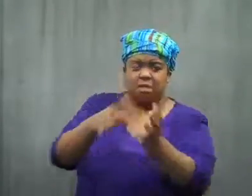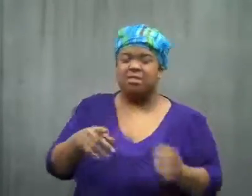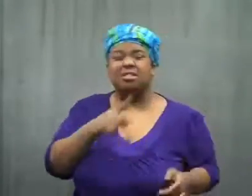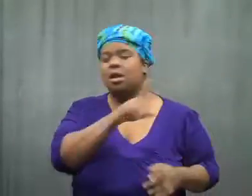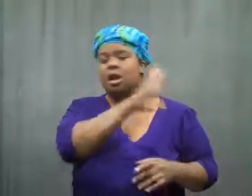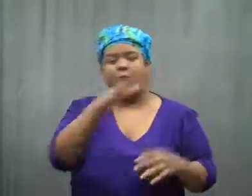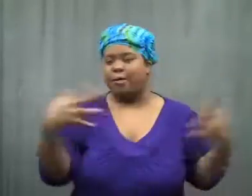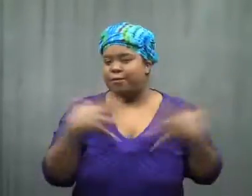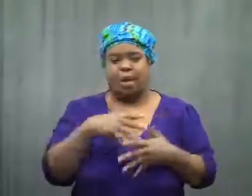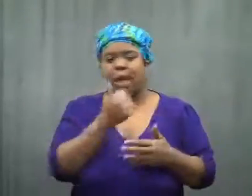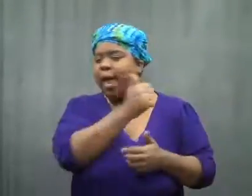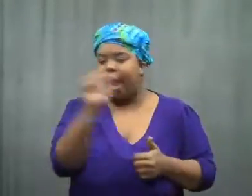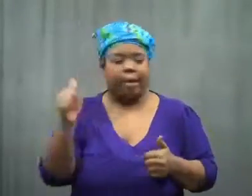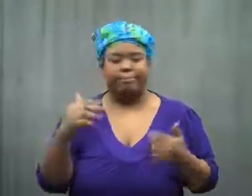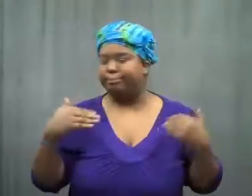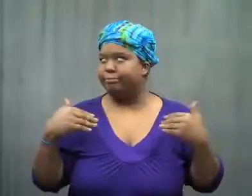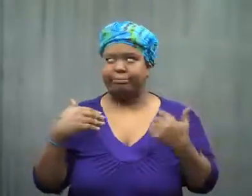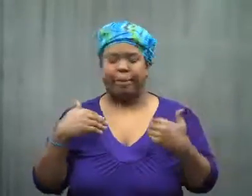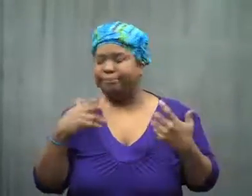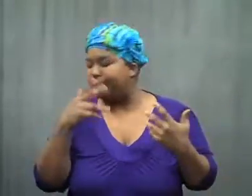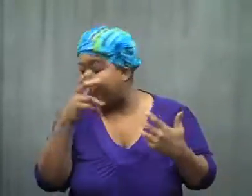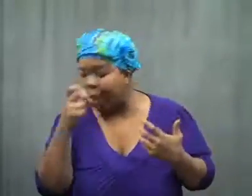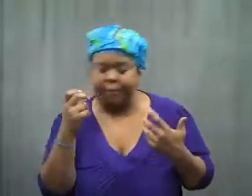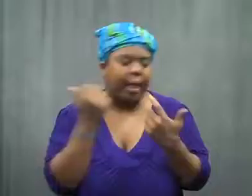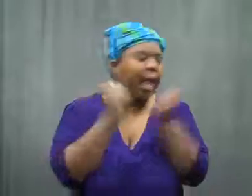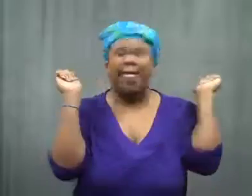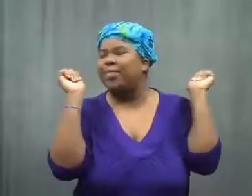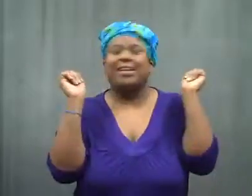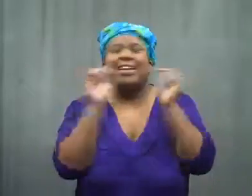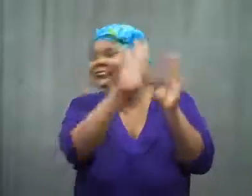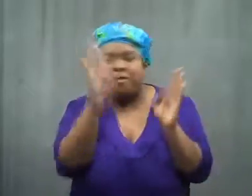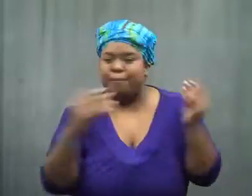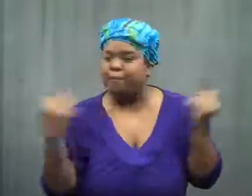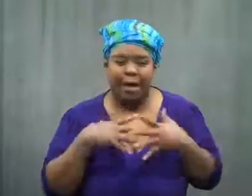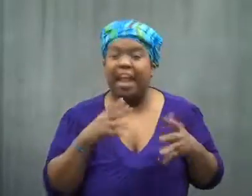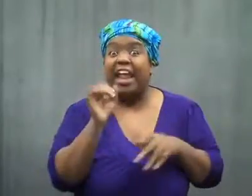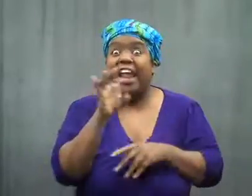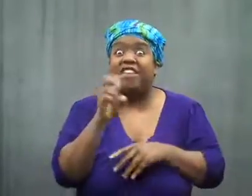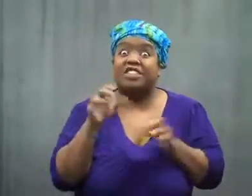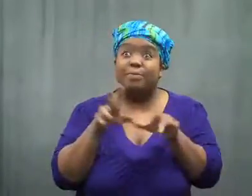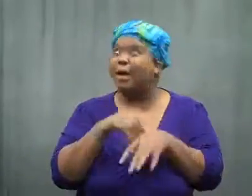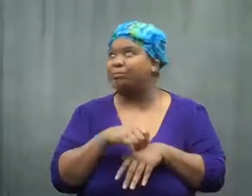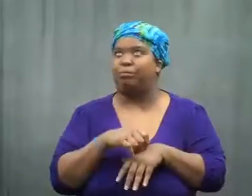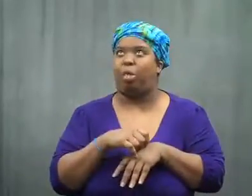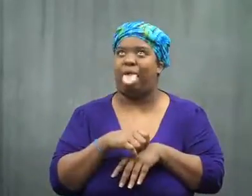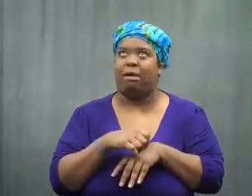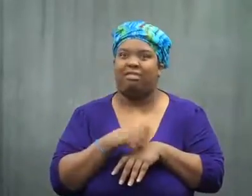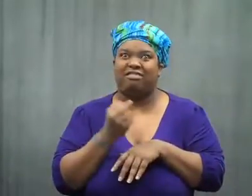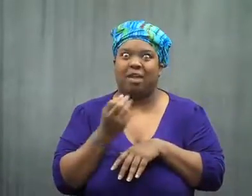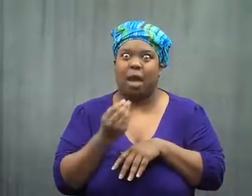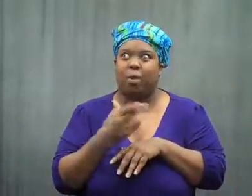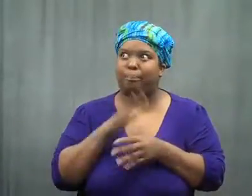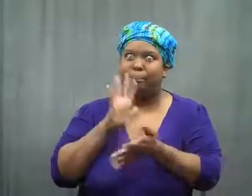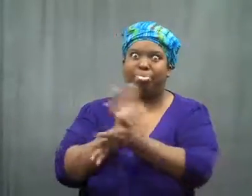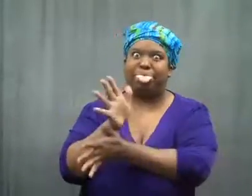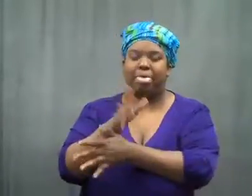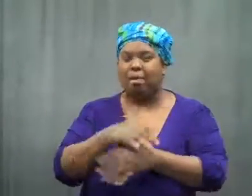She was never afraid of anything, bugs, anything. Even spiders. She didn't care, she'd just squish them.